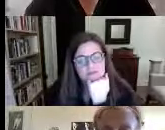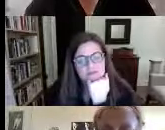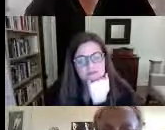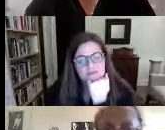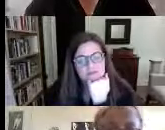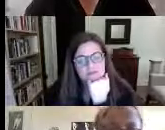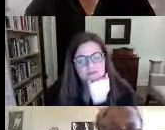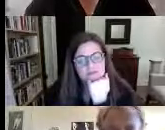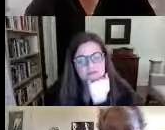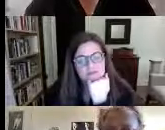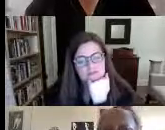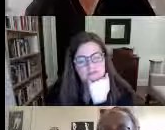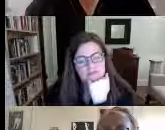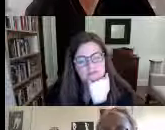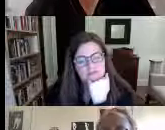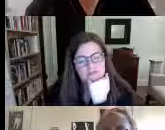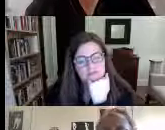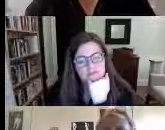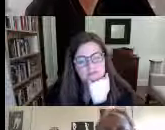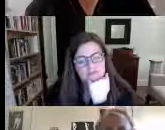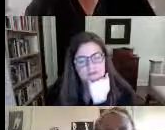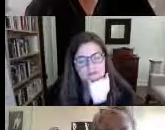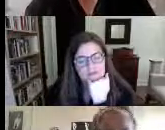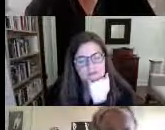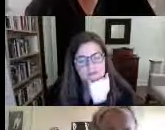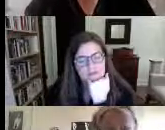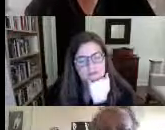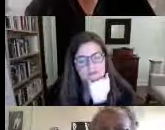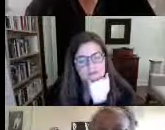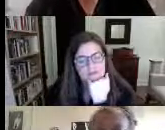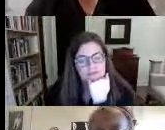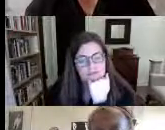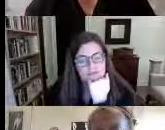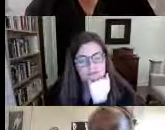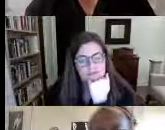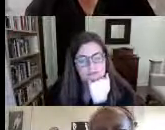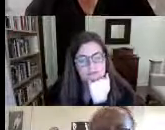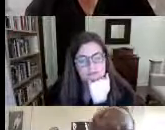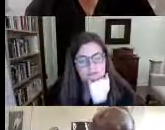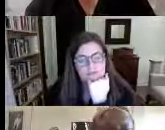speak at great peril, and that our lives have been totally conscripted by censorship, and you know